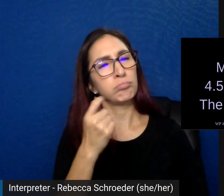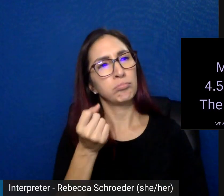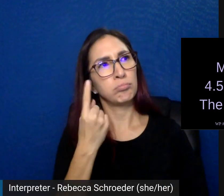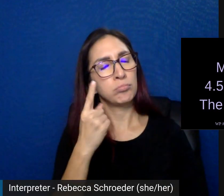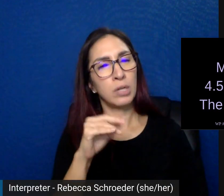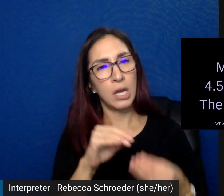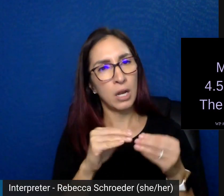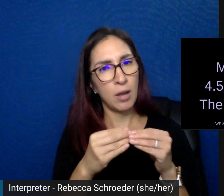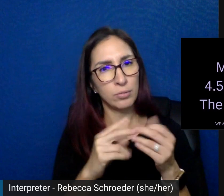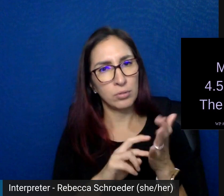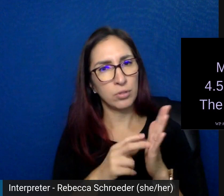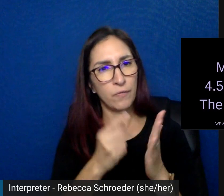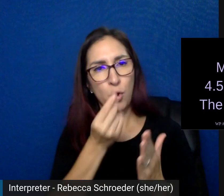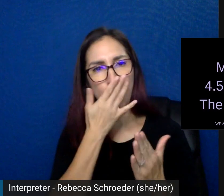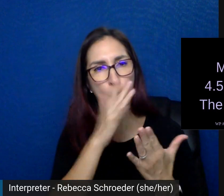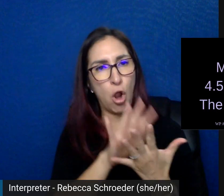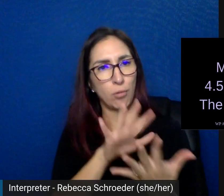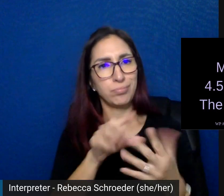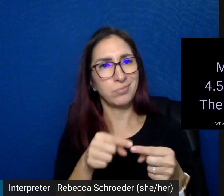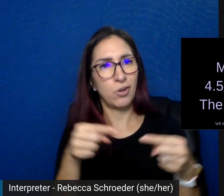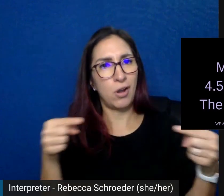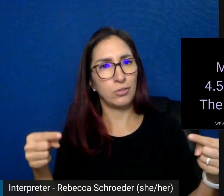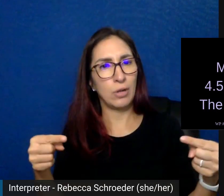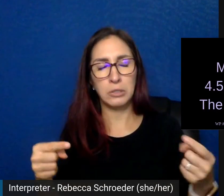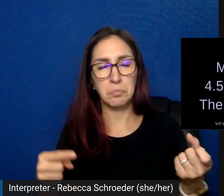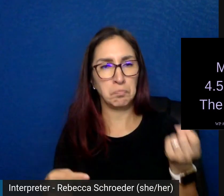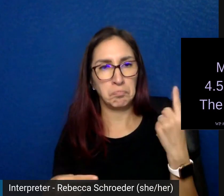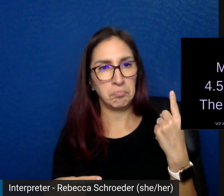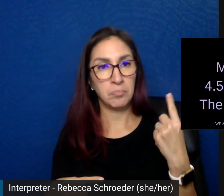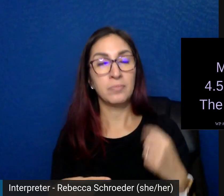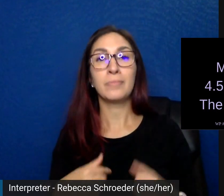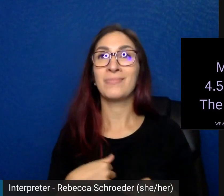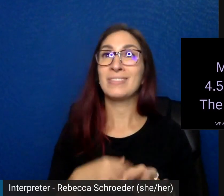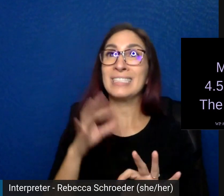The simplest definition I have found is quote, a measurement